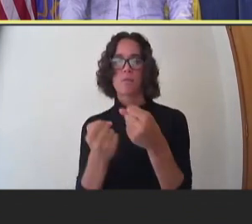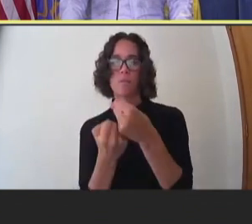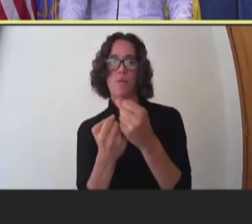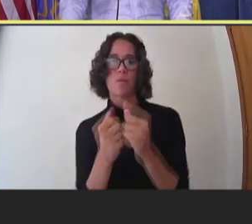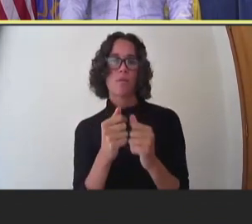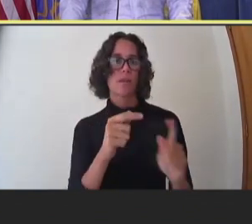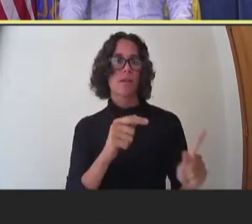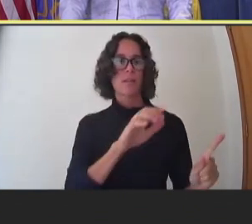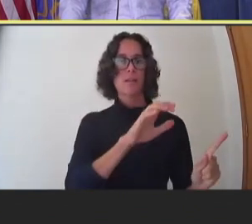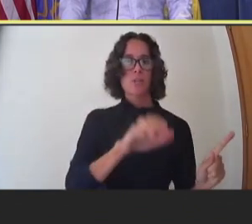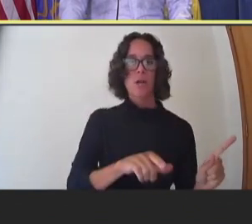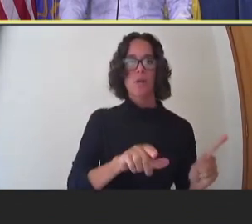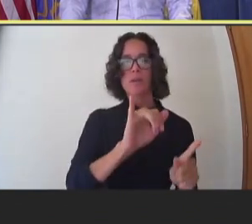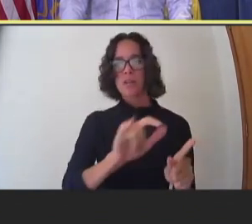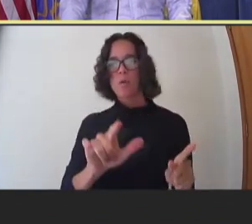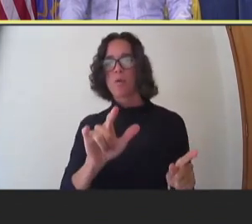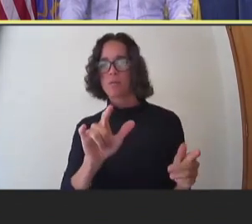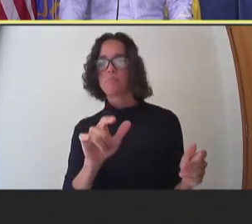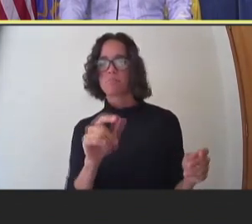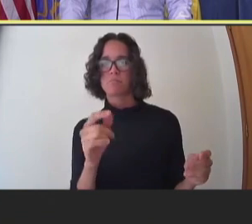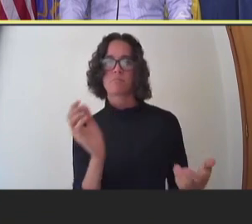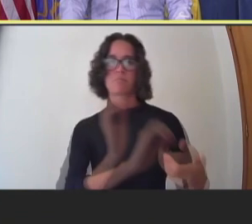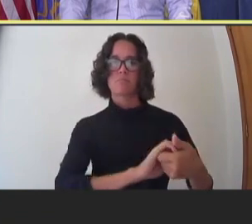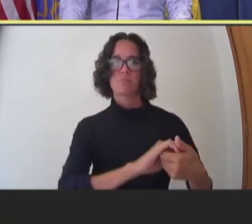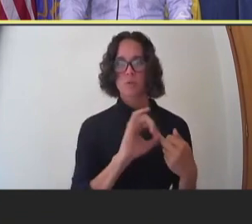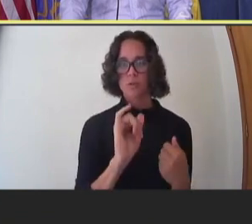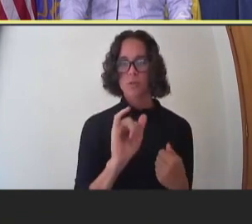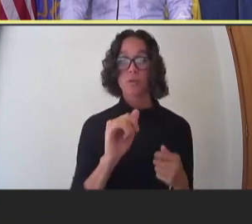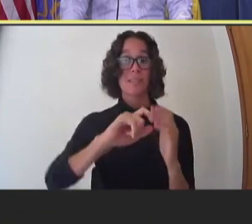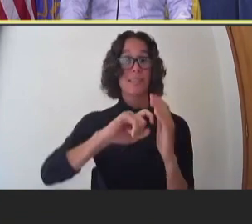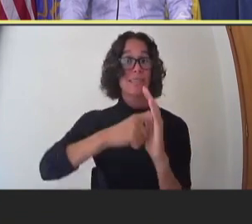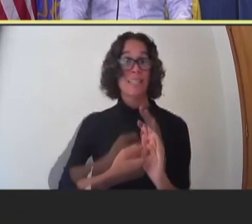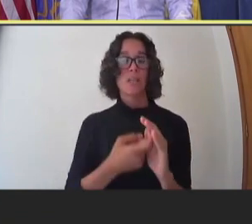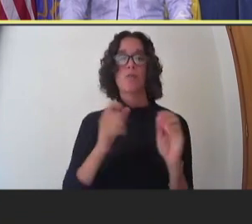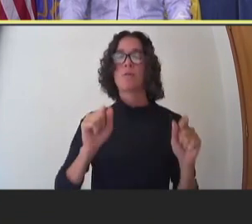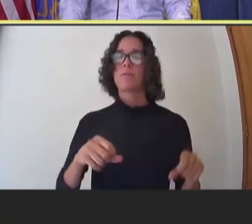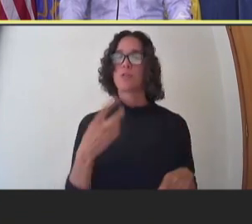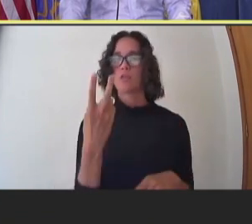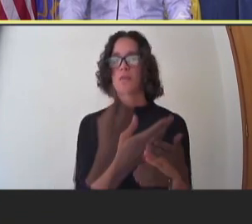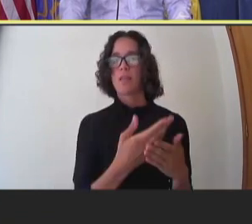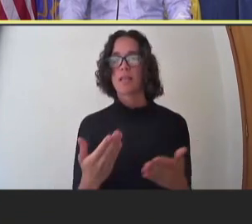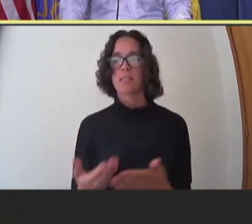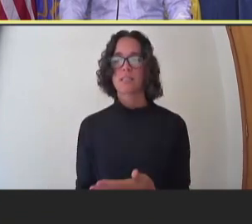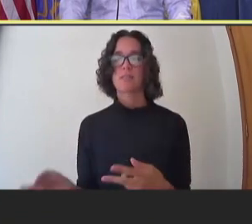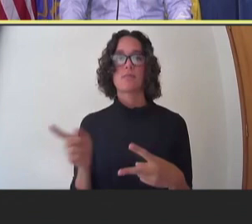What was key here was that we were able to do two things. One was to provide actual forecasts